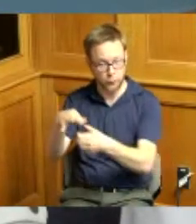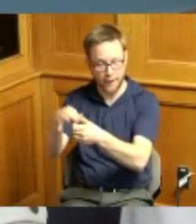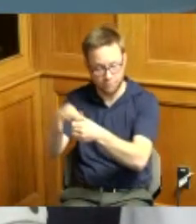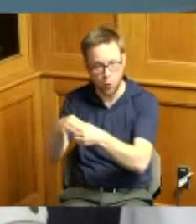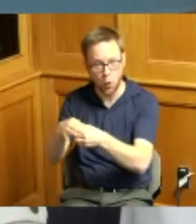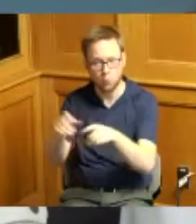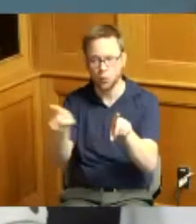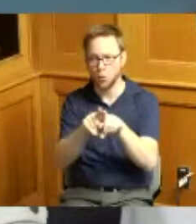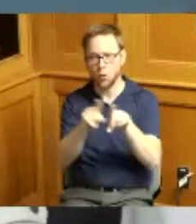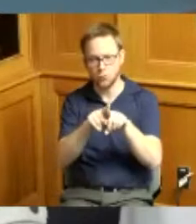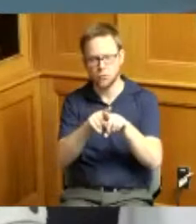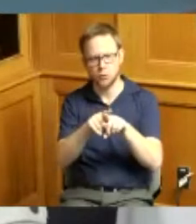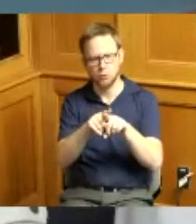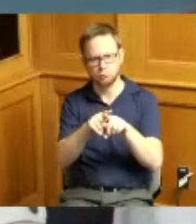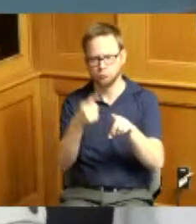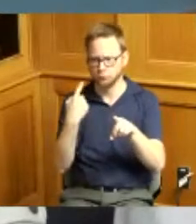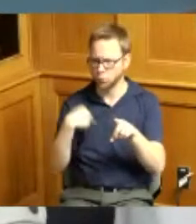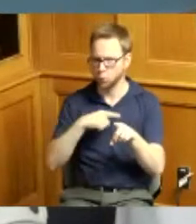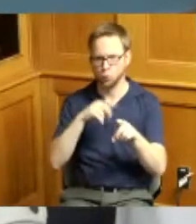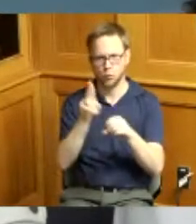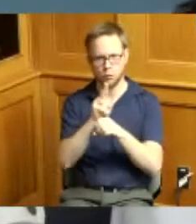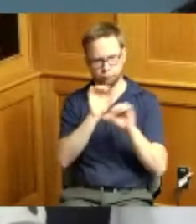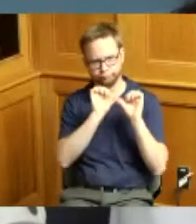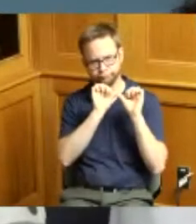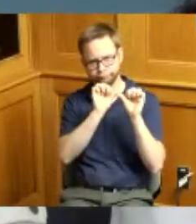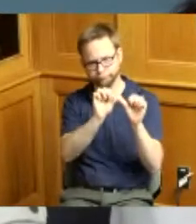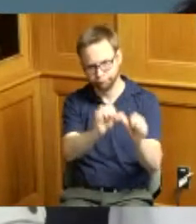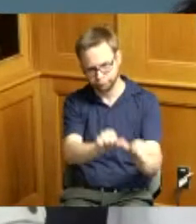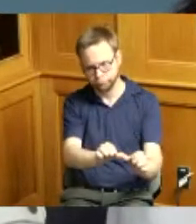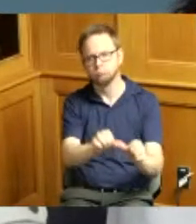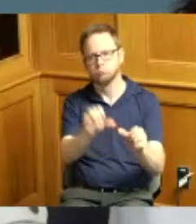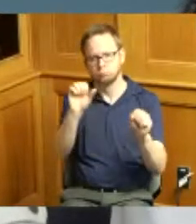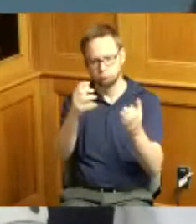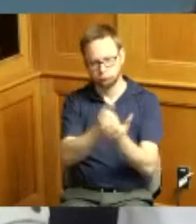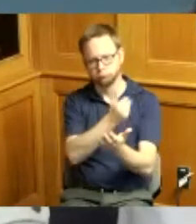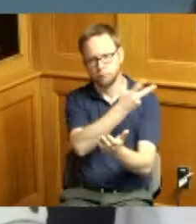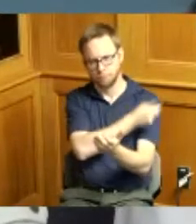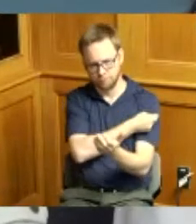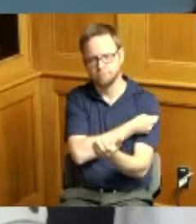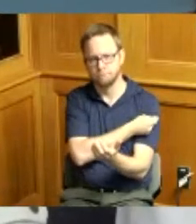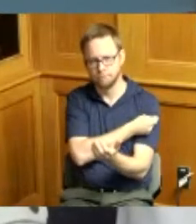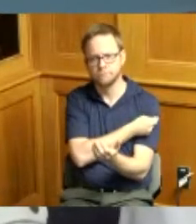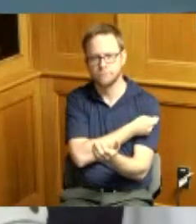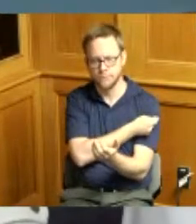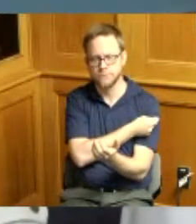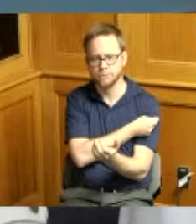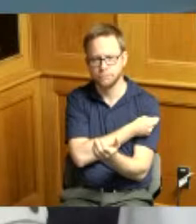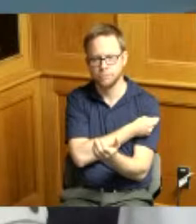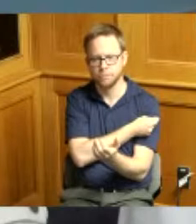and it's continuing to utilize it for you to be able to get the vaccination at our Hamilton County